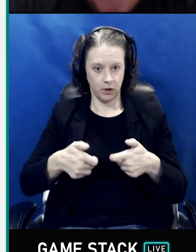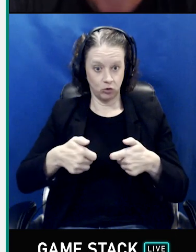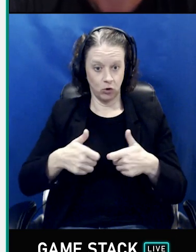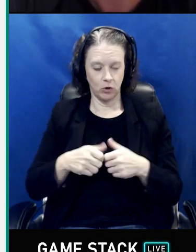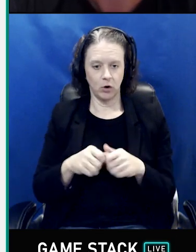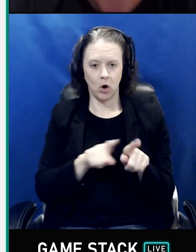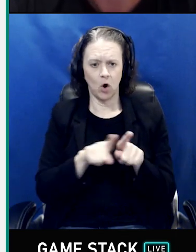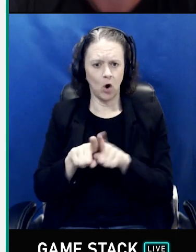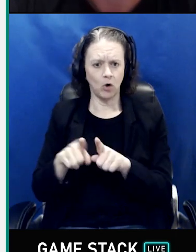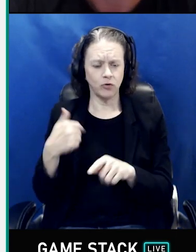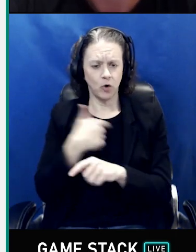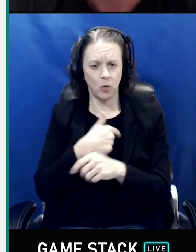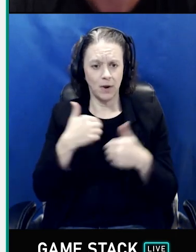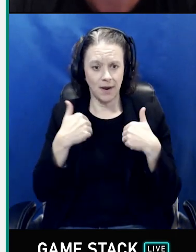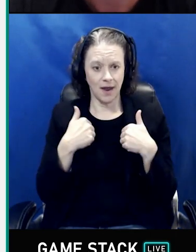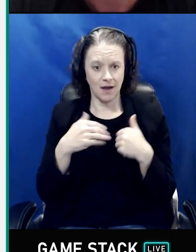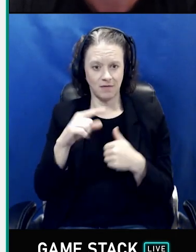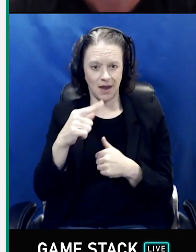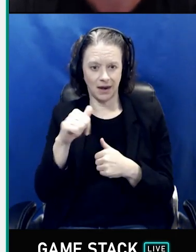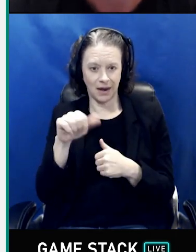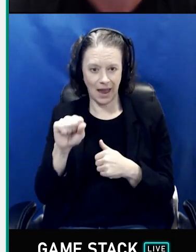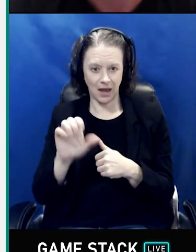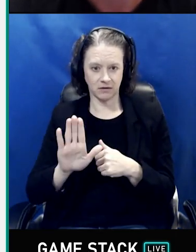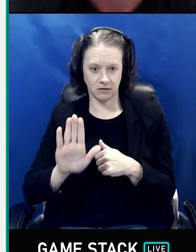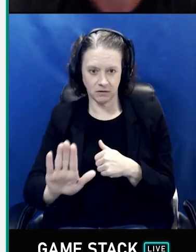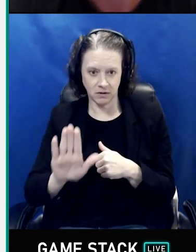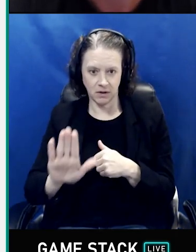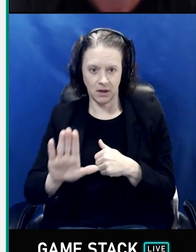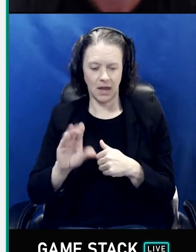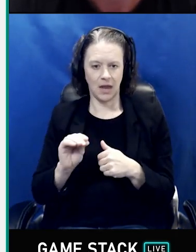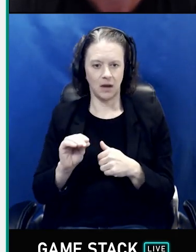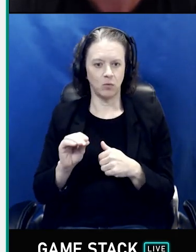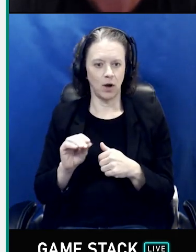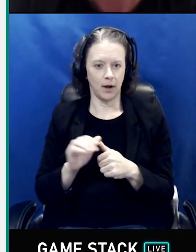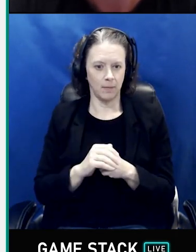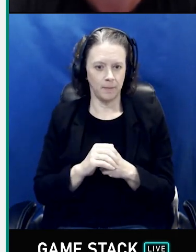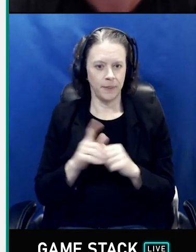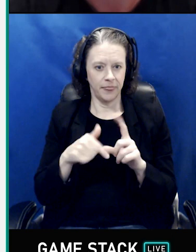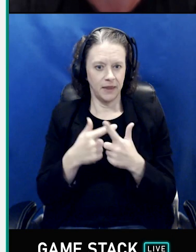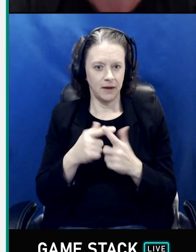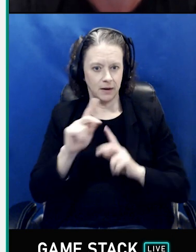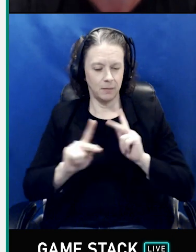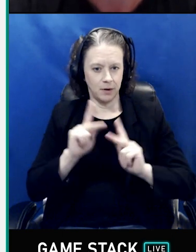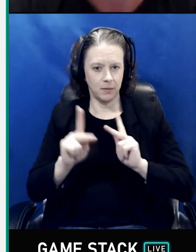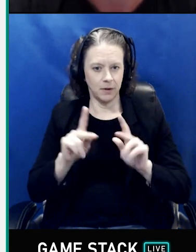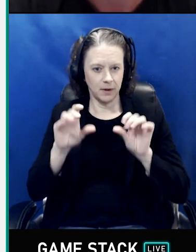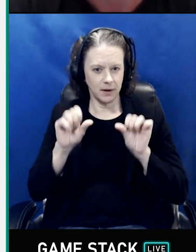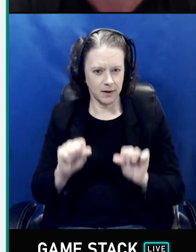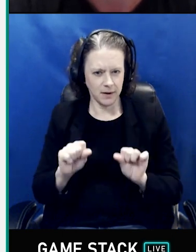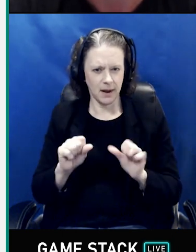an attempt to provide a more intuitive input mechanism for someone who may not be familiar with the standard Xbox